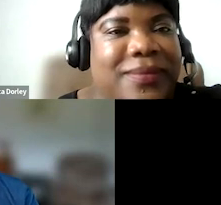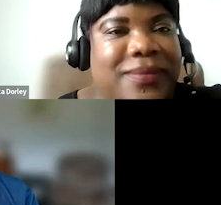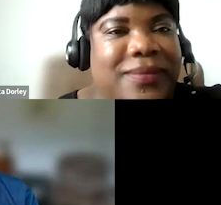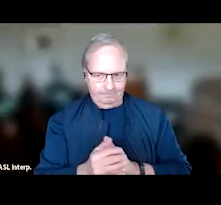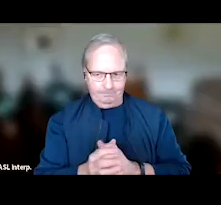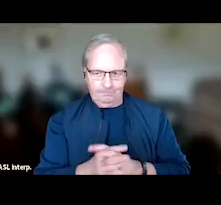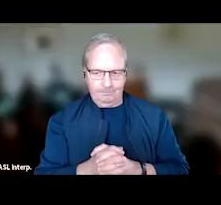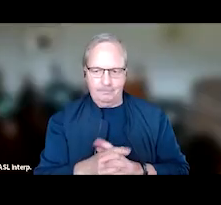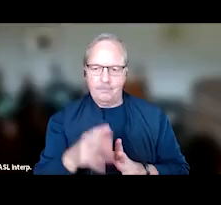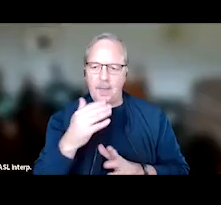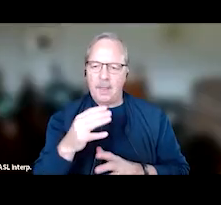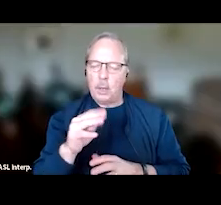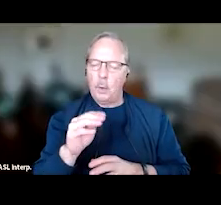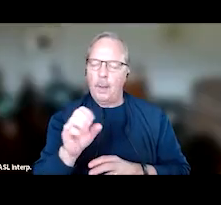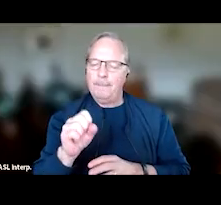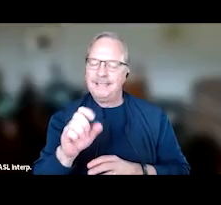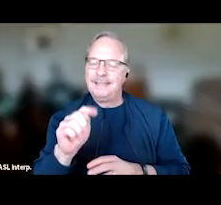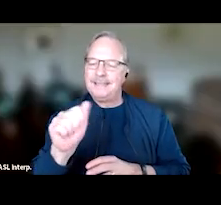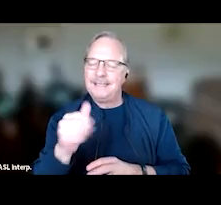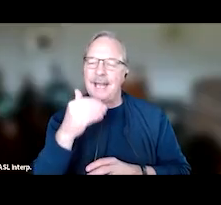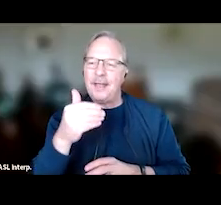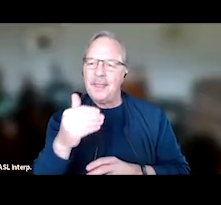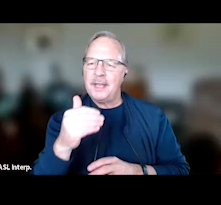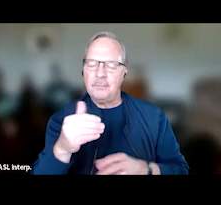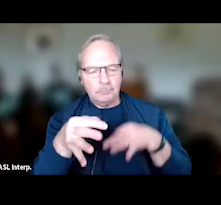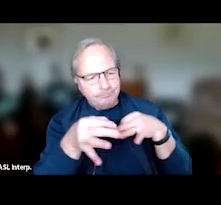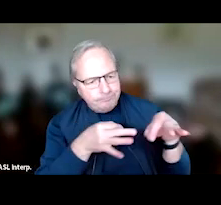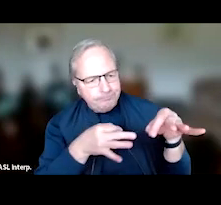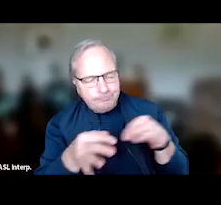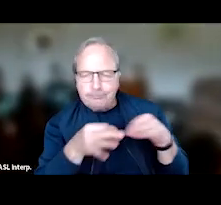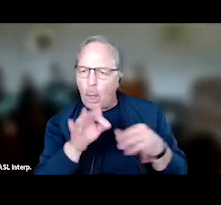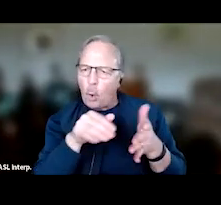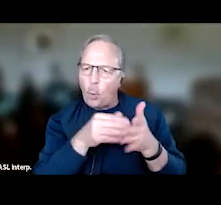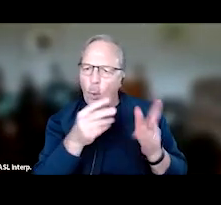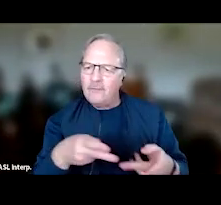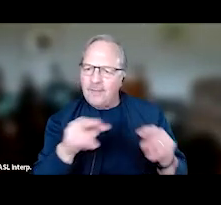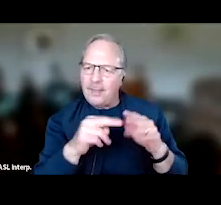Thank you Maseta. And thank you for kind of outlining what the core values that are foundational to this work,